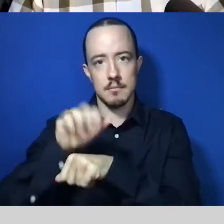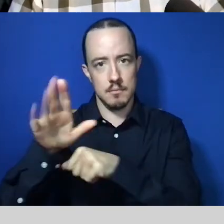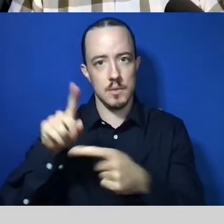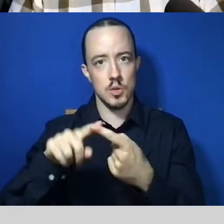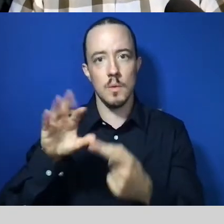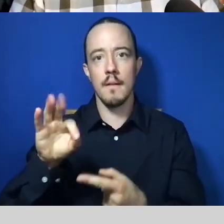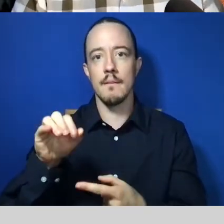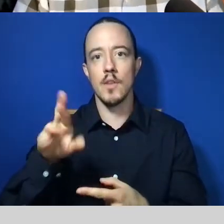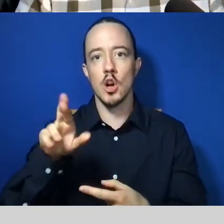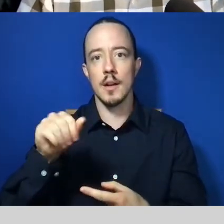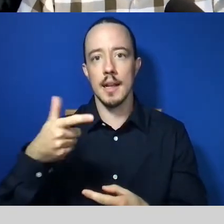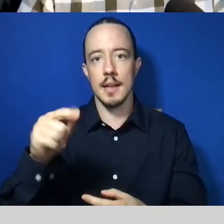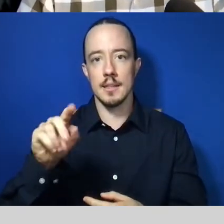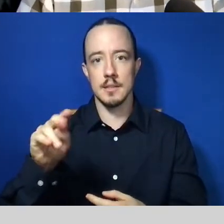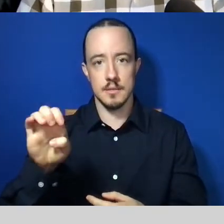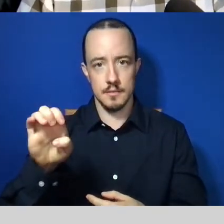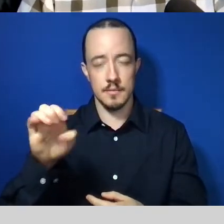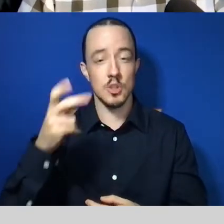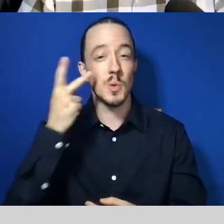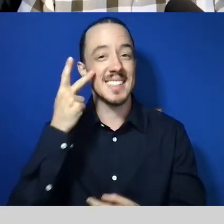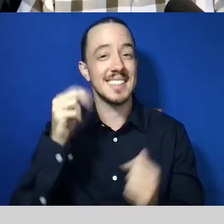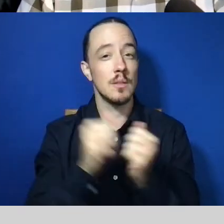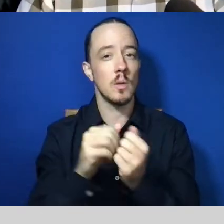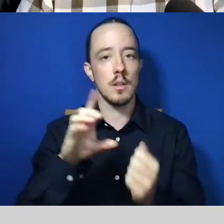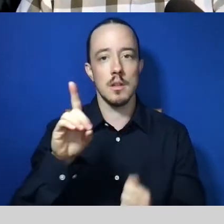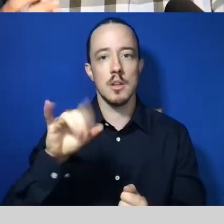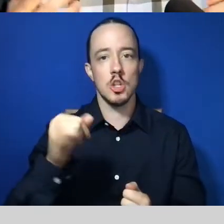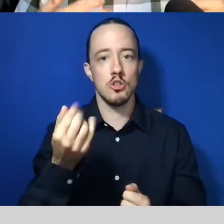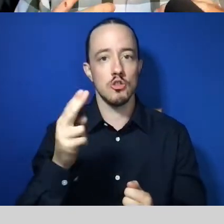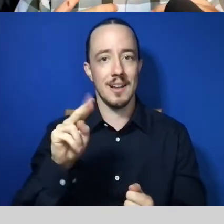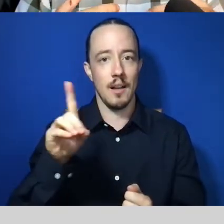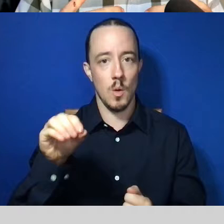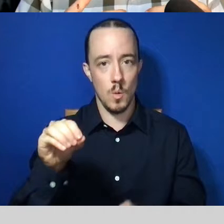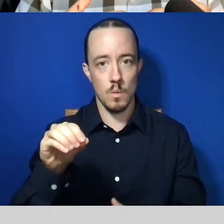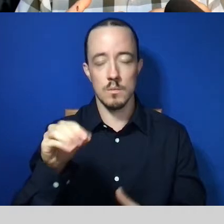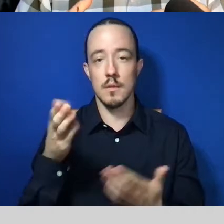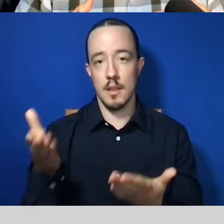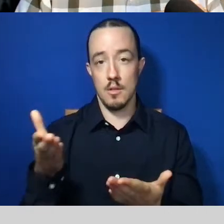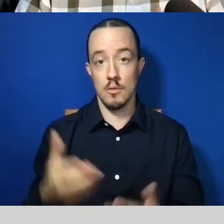specific application running. The application also has hooks.